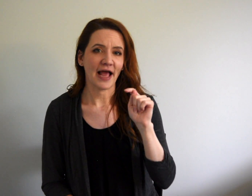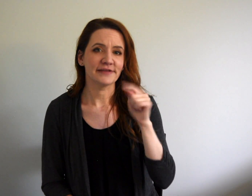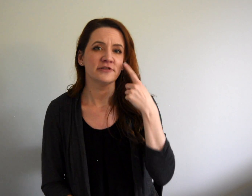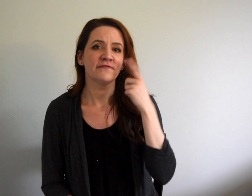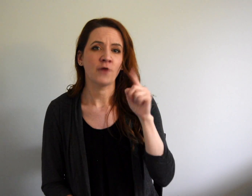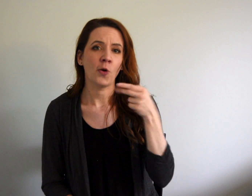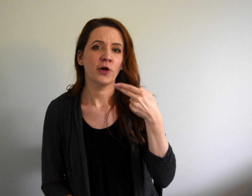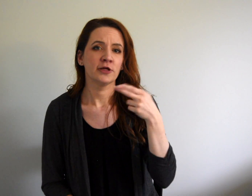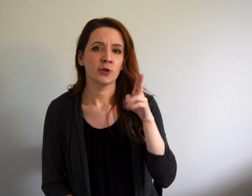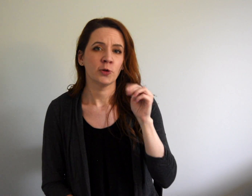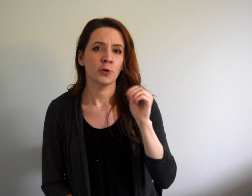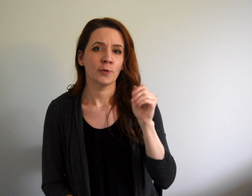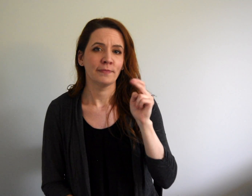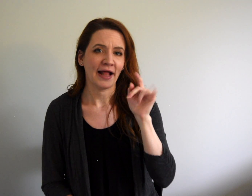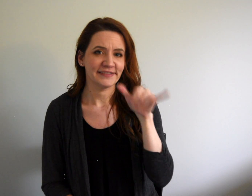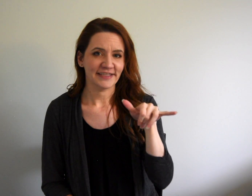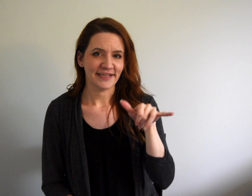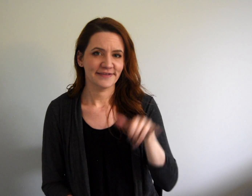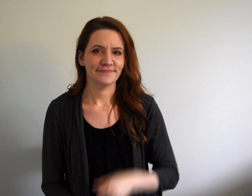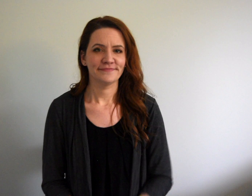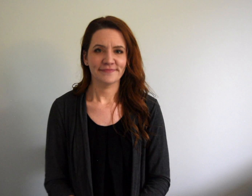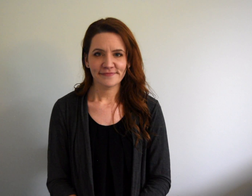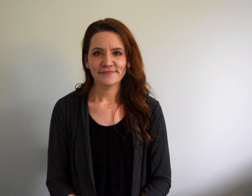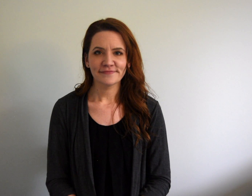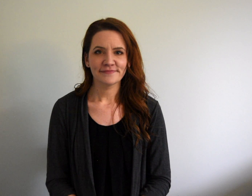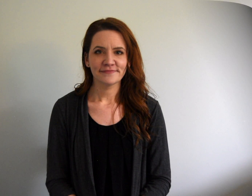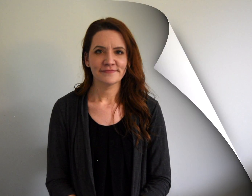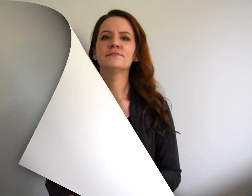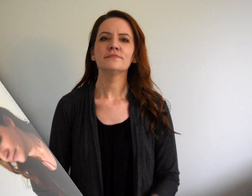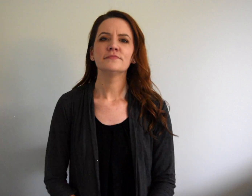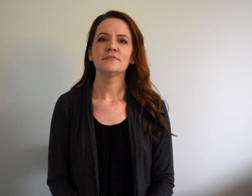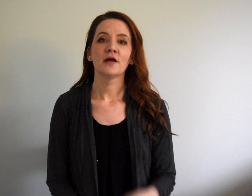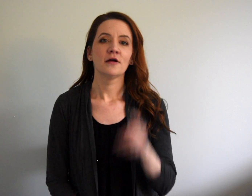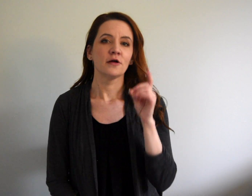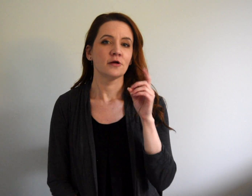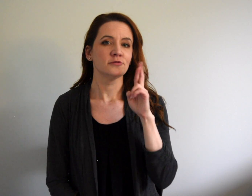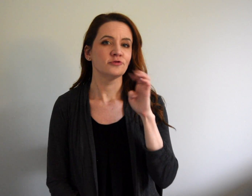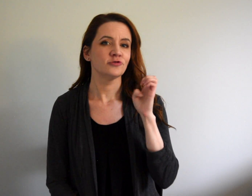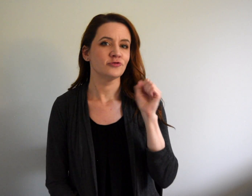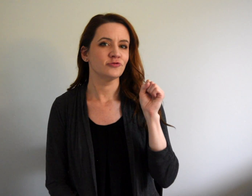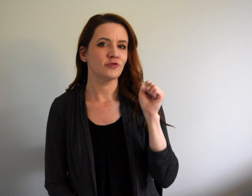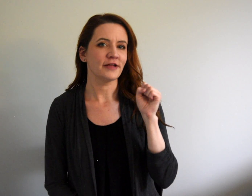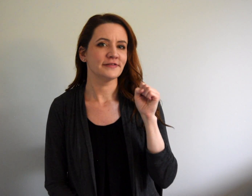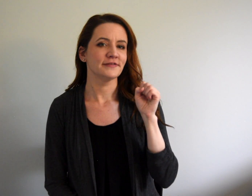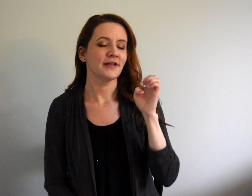Humanity. Dressember uses a collection of stories from around the world to show